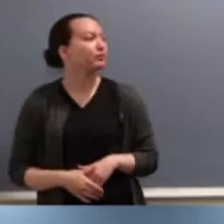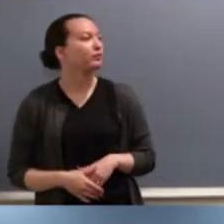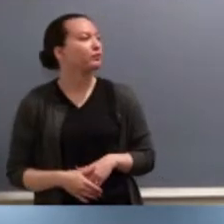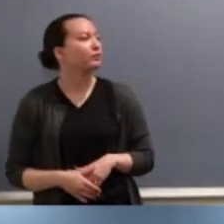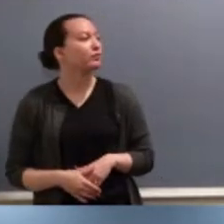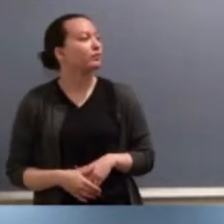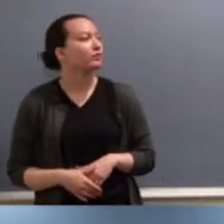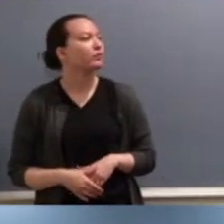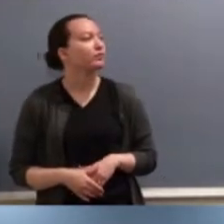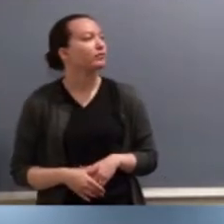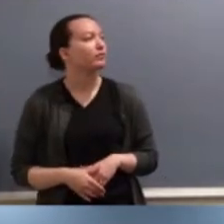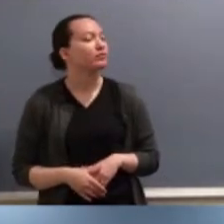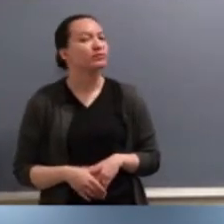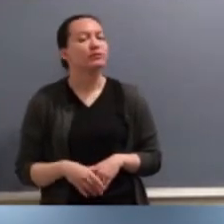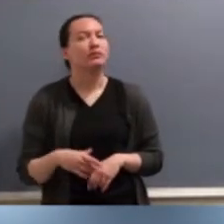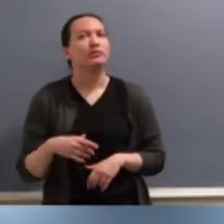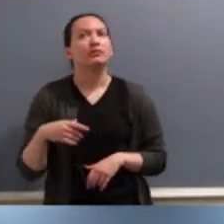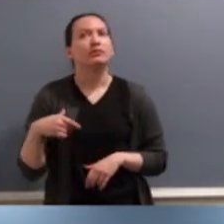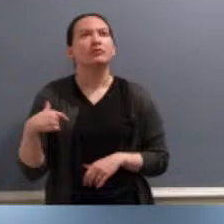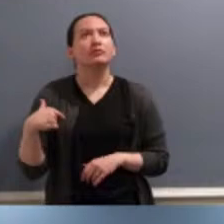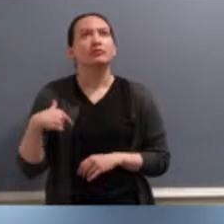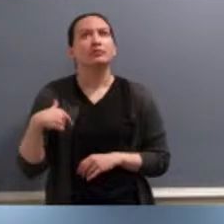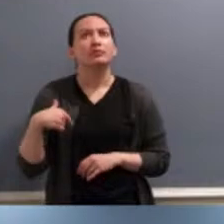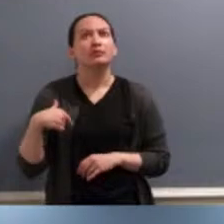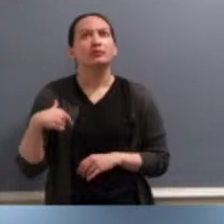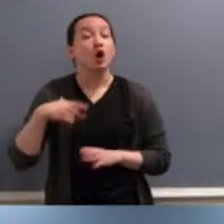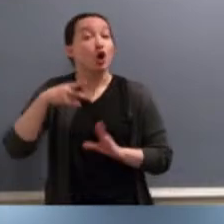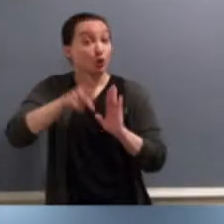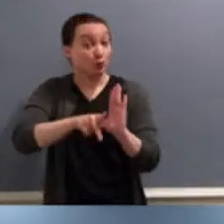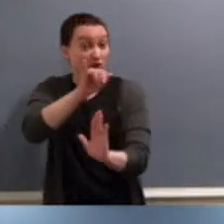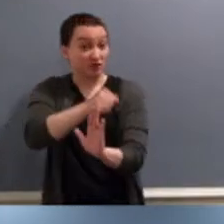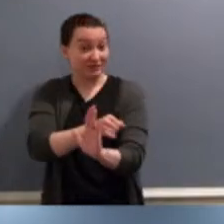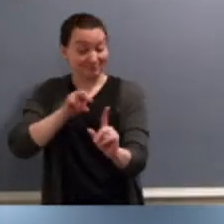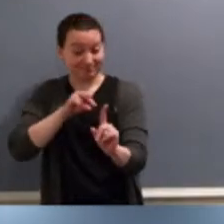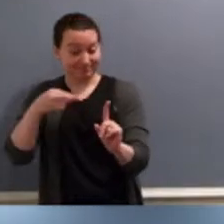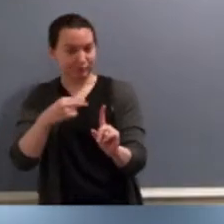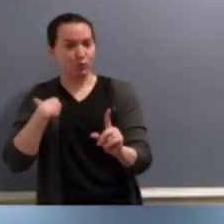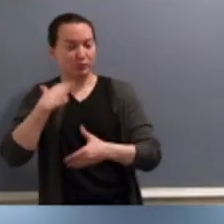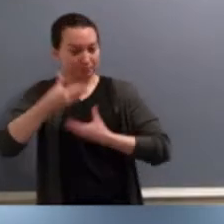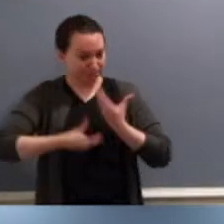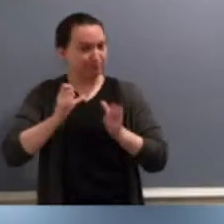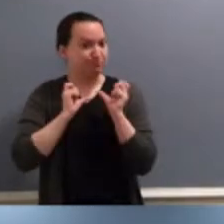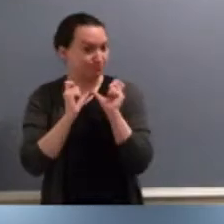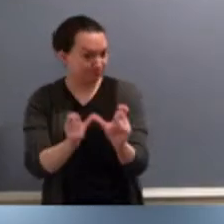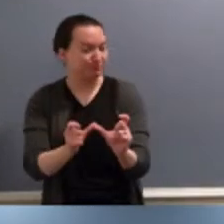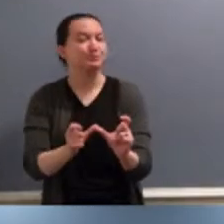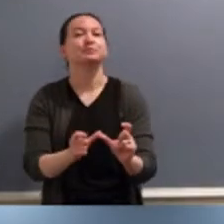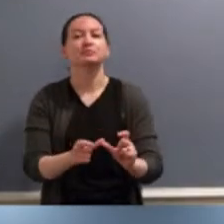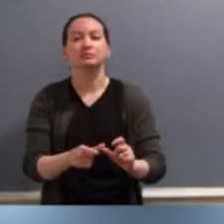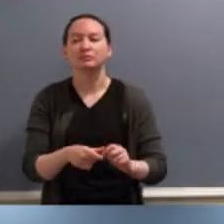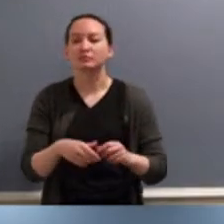the and we will all the from a project perspective we will keep things moving forward also from a